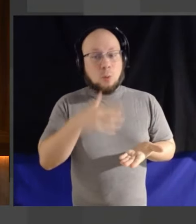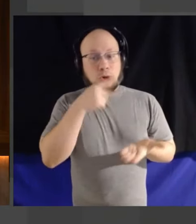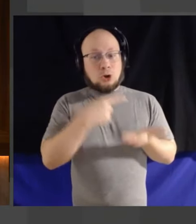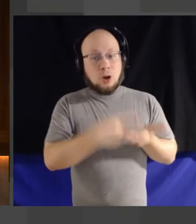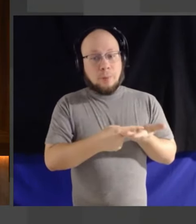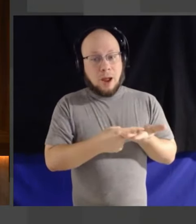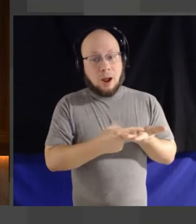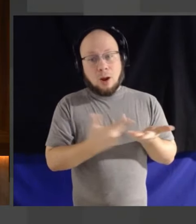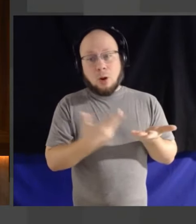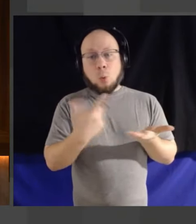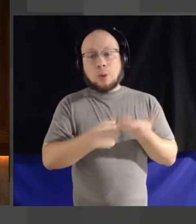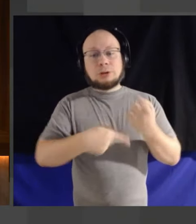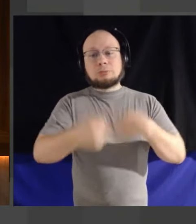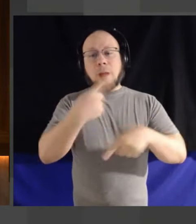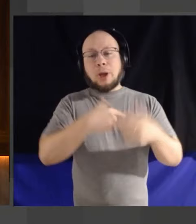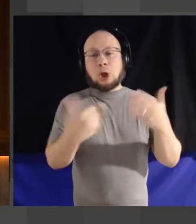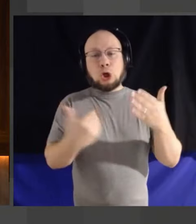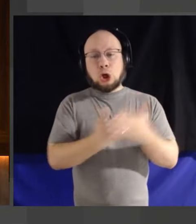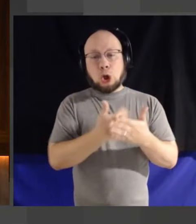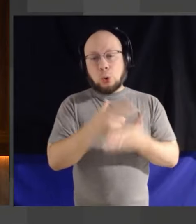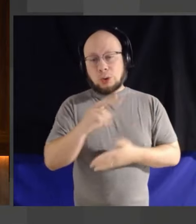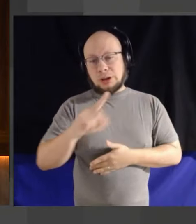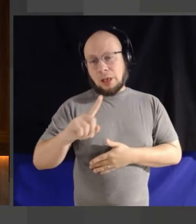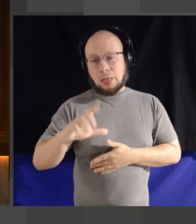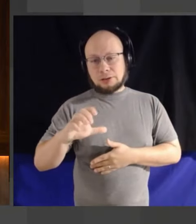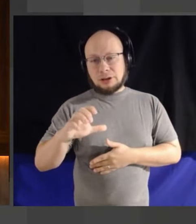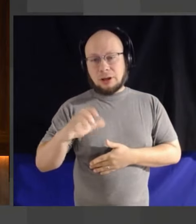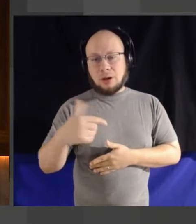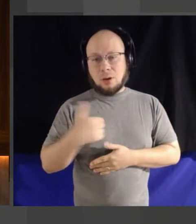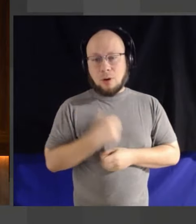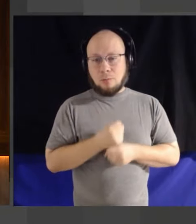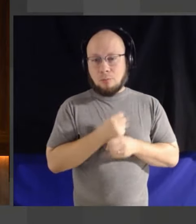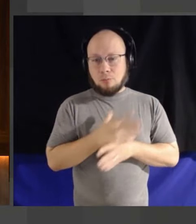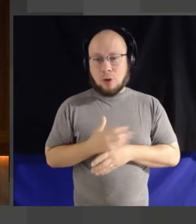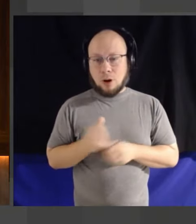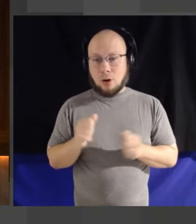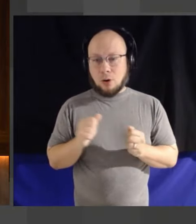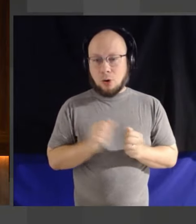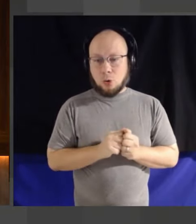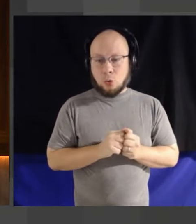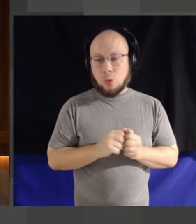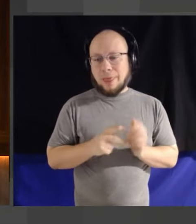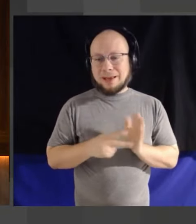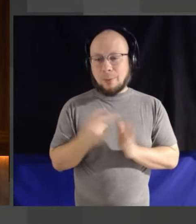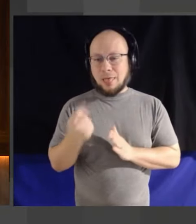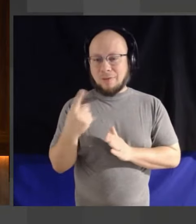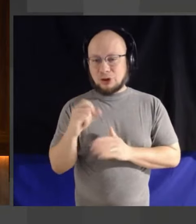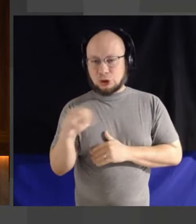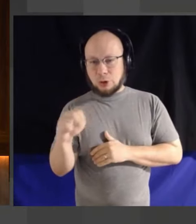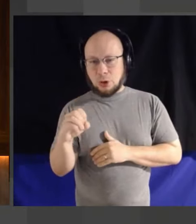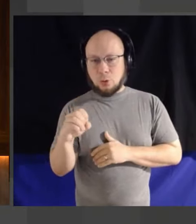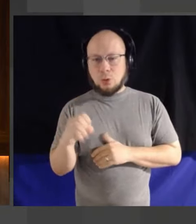TO TALK ABOUT TODAY. WE'RE GOING TO TALK ABOUT OUR